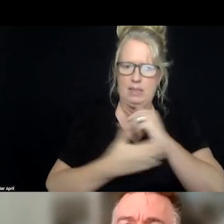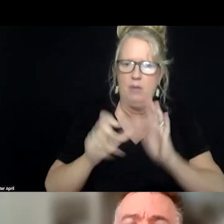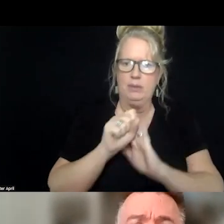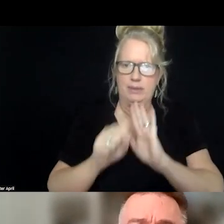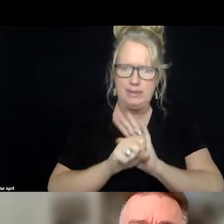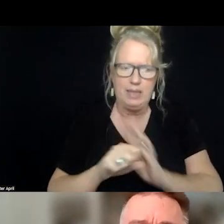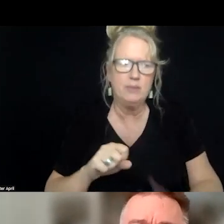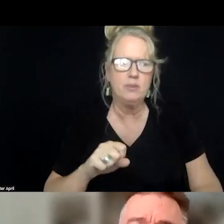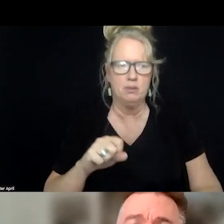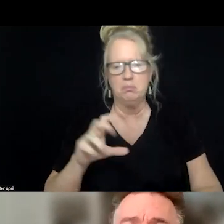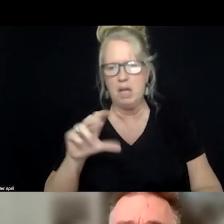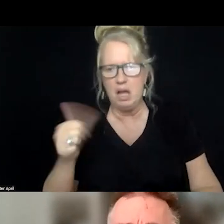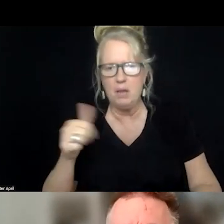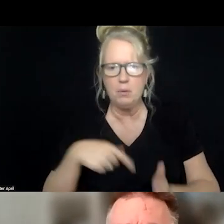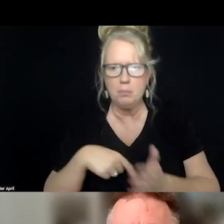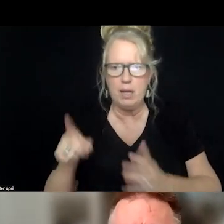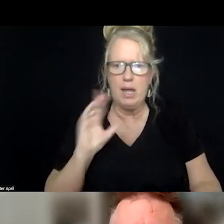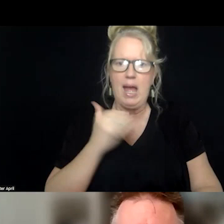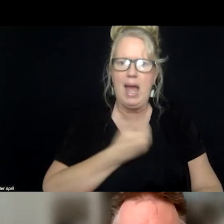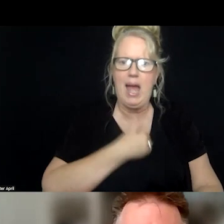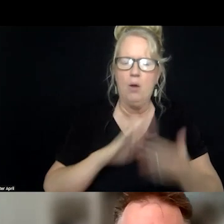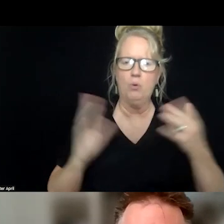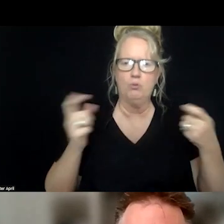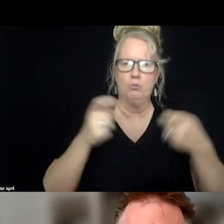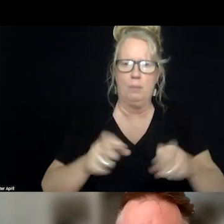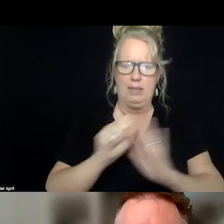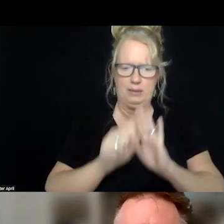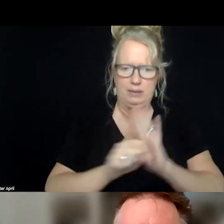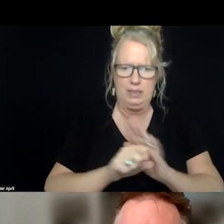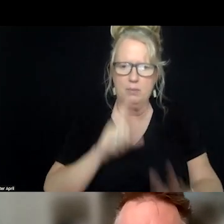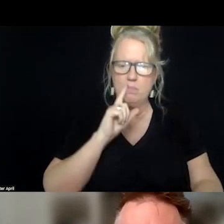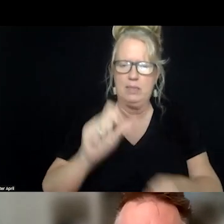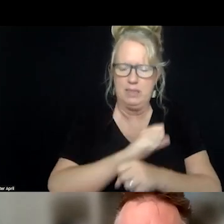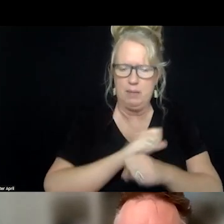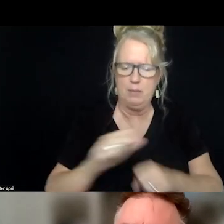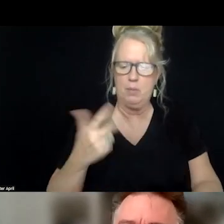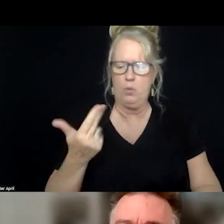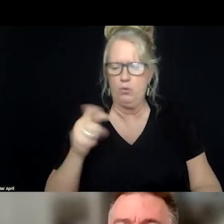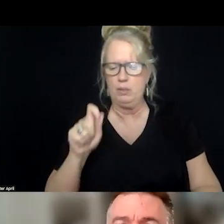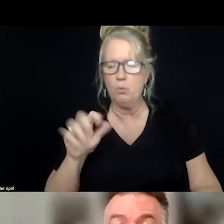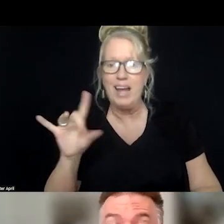OTHER PAYER, THE CONTRIBUTION AS A STATE IS 13.8 MILLION.